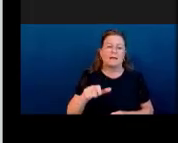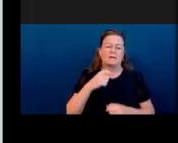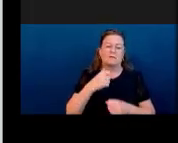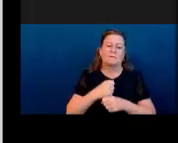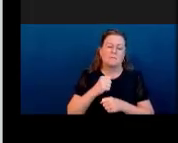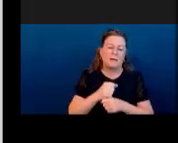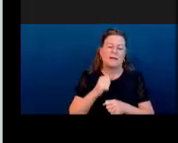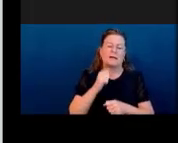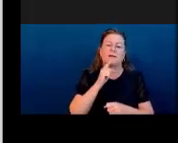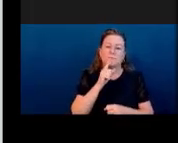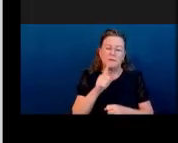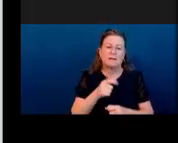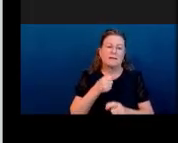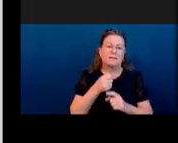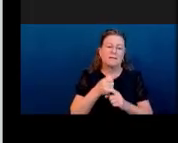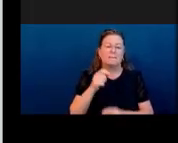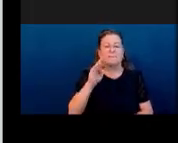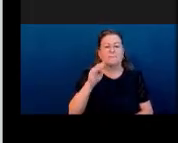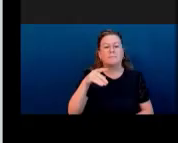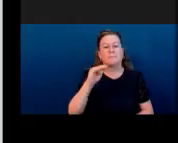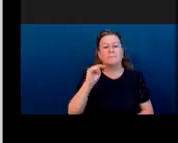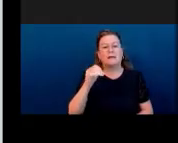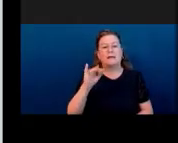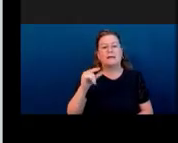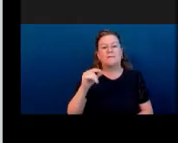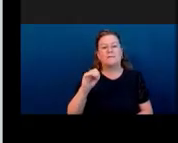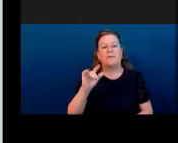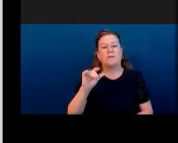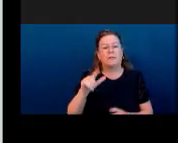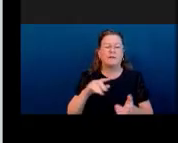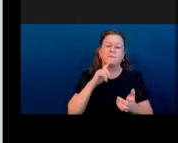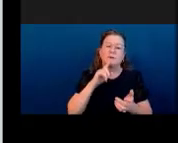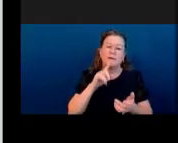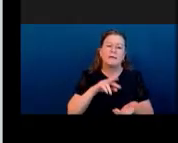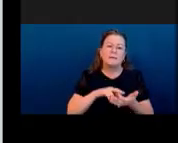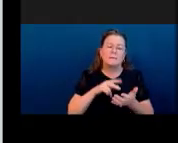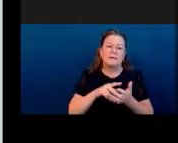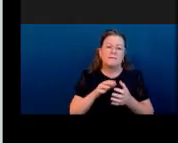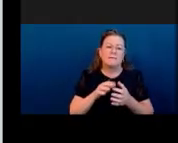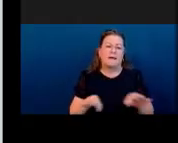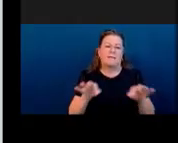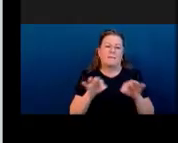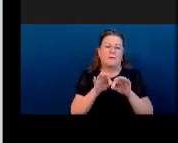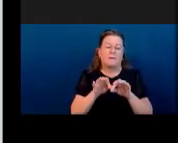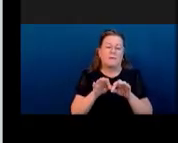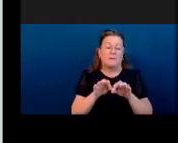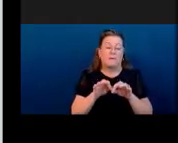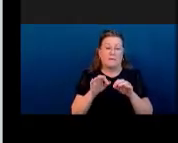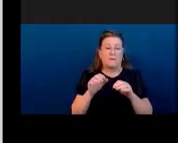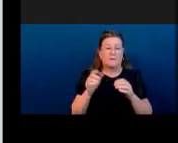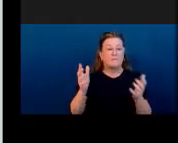have a child whose primary play schema with toys is throwing them, that's how they learn about toys. They throw it, they